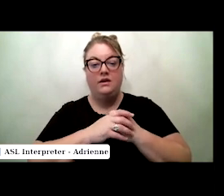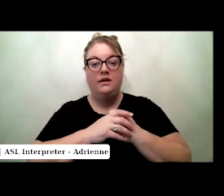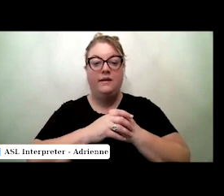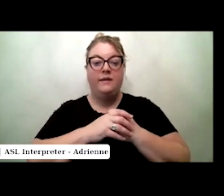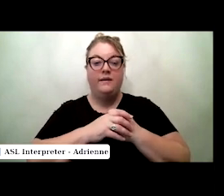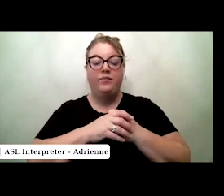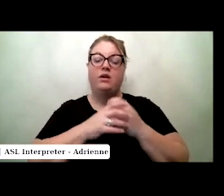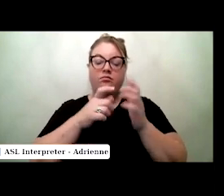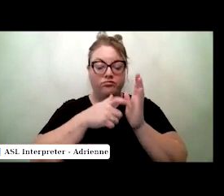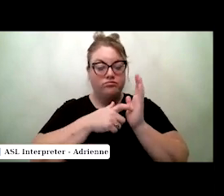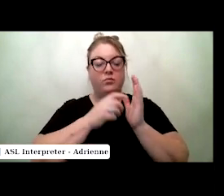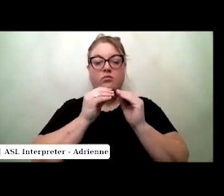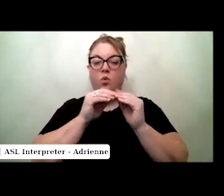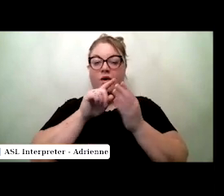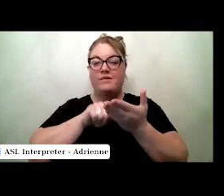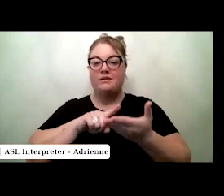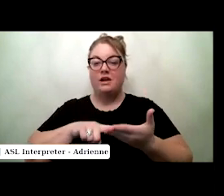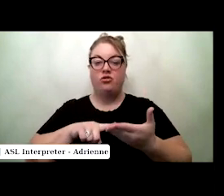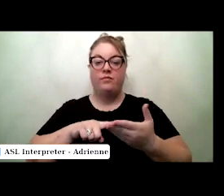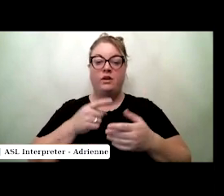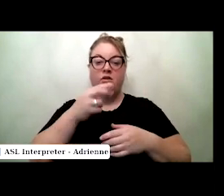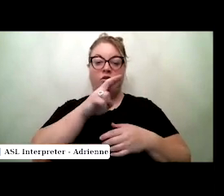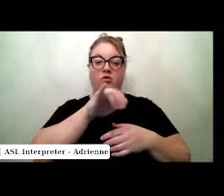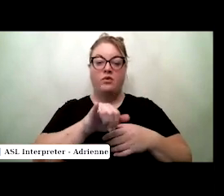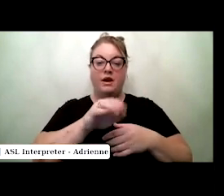Further investigation. The Gray Market is a.